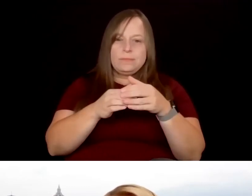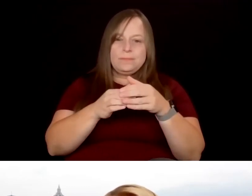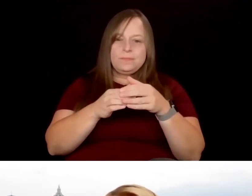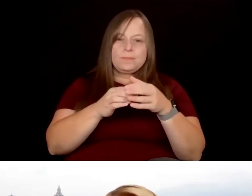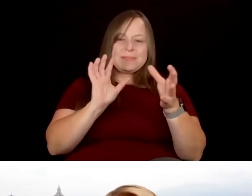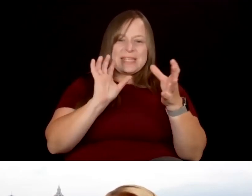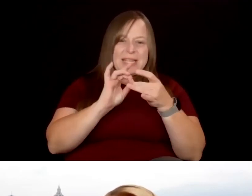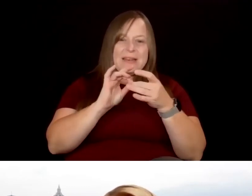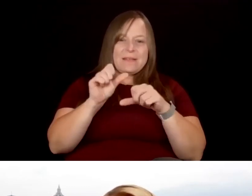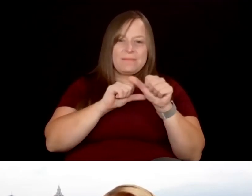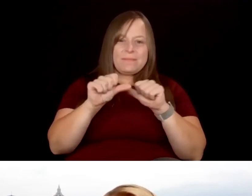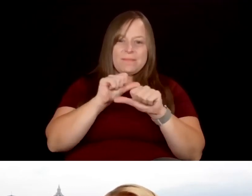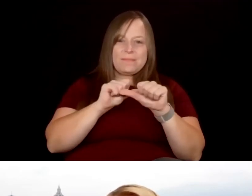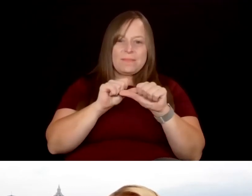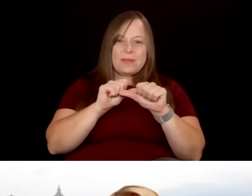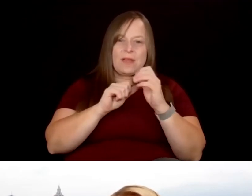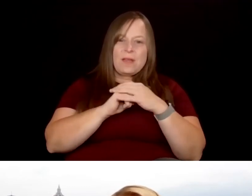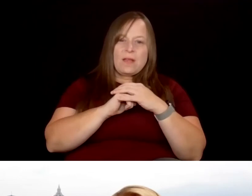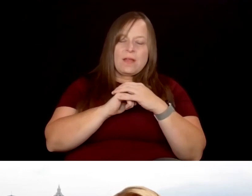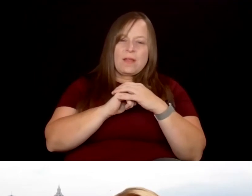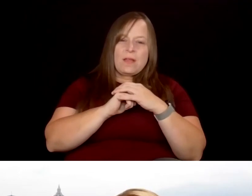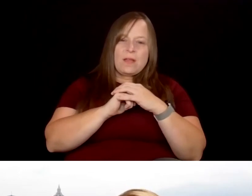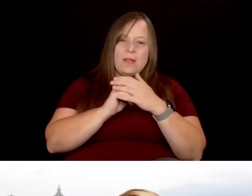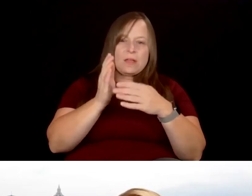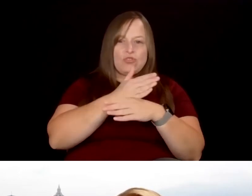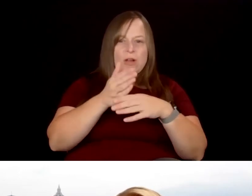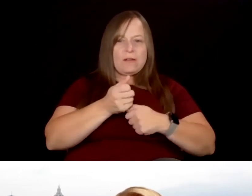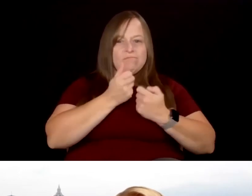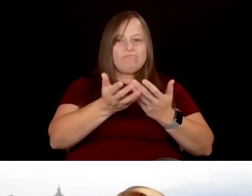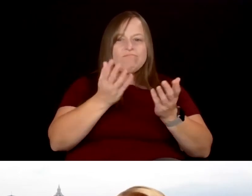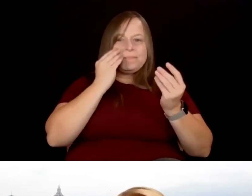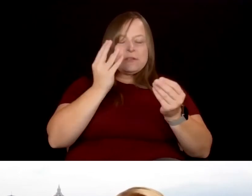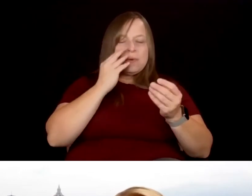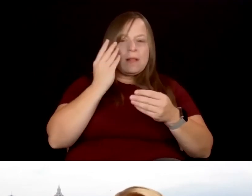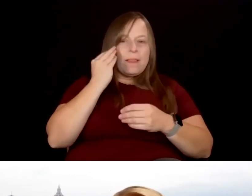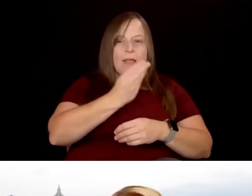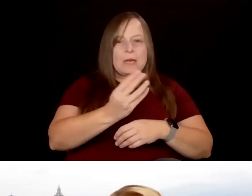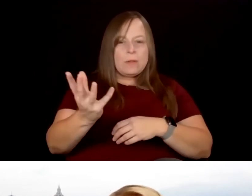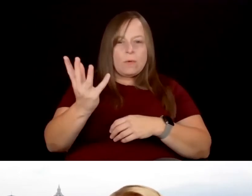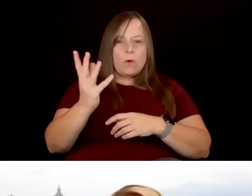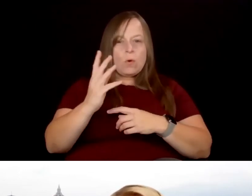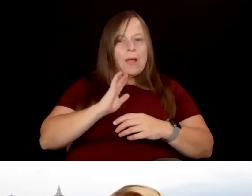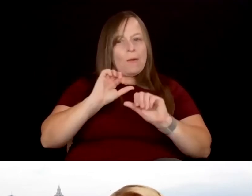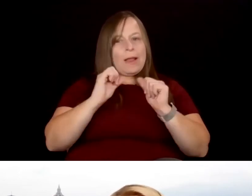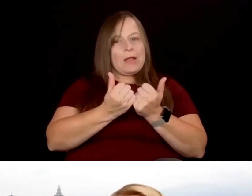that connective, you know, sharing of information. At least letting them know like what our agency could do,